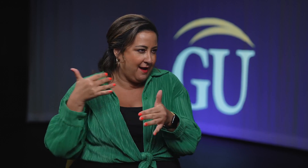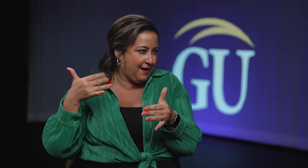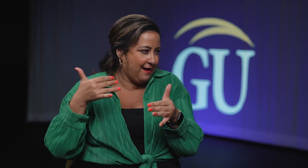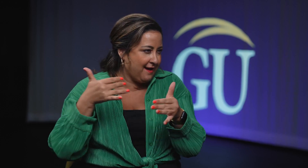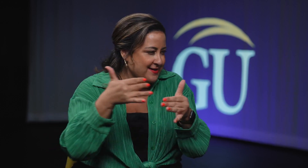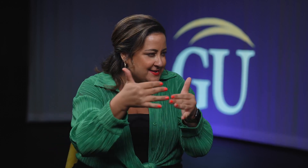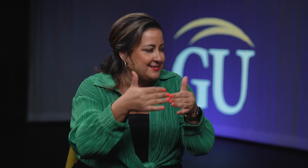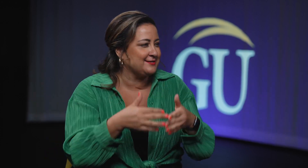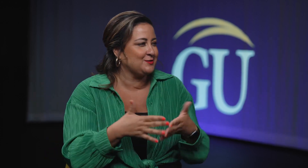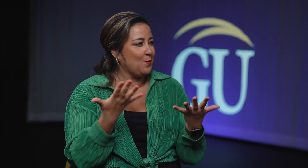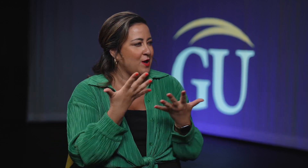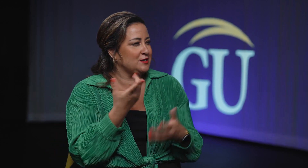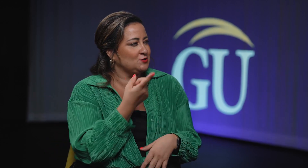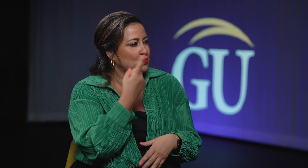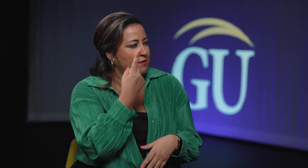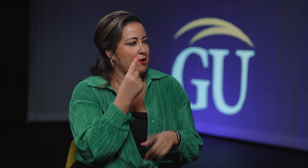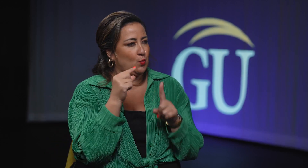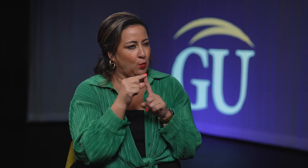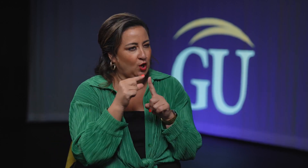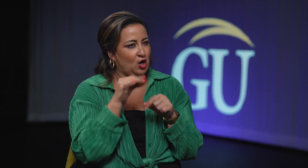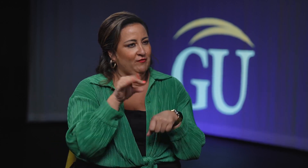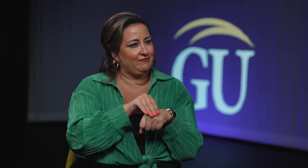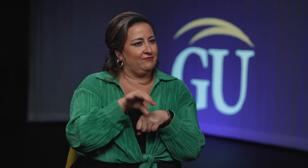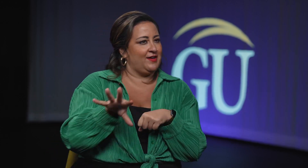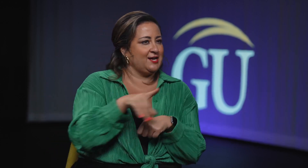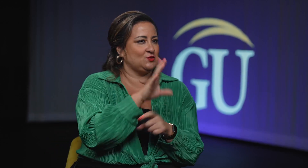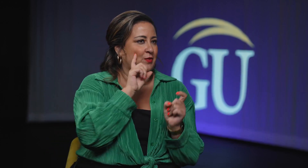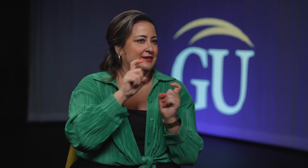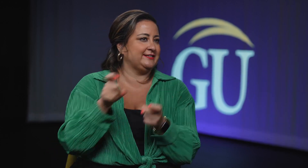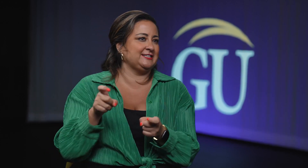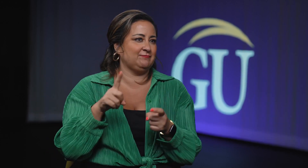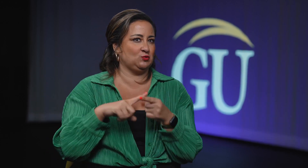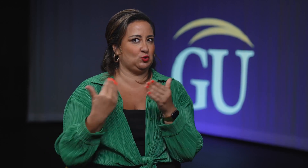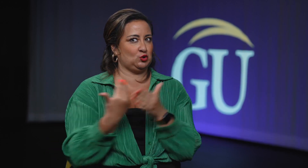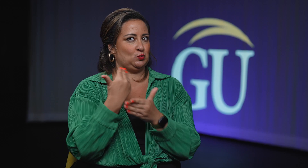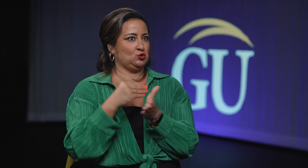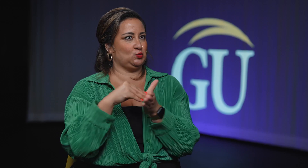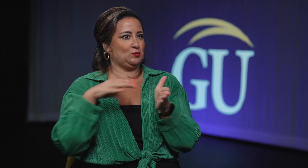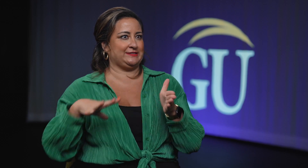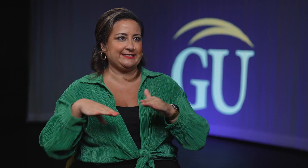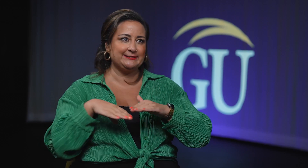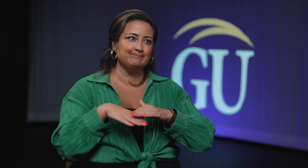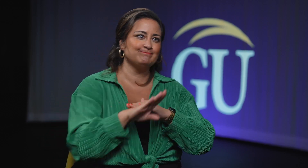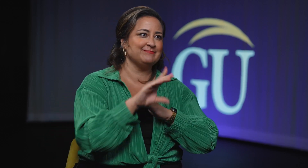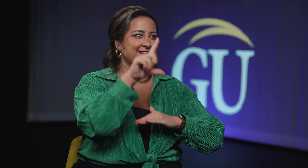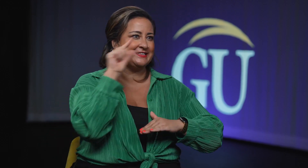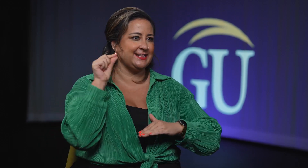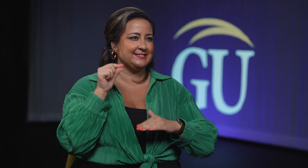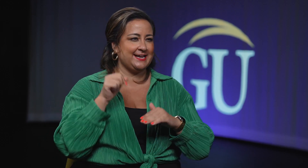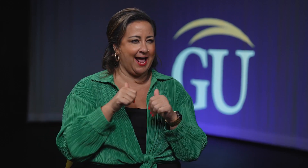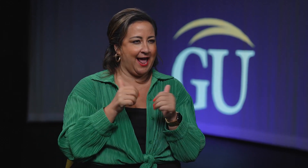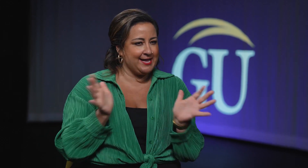what's one word of advice you would give to new students entering Gallaudet.